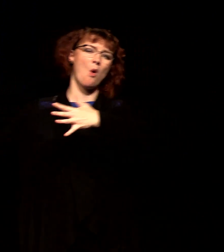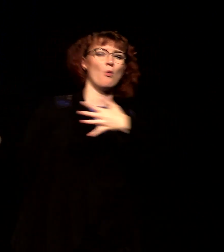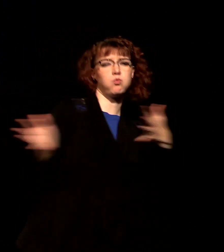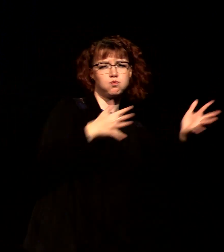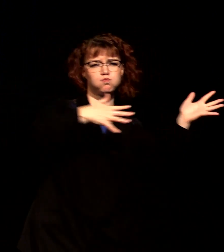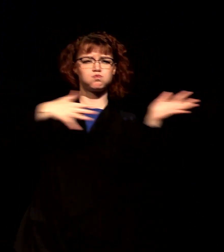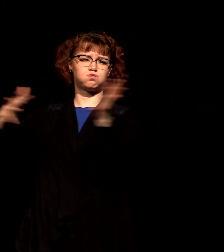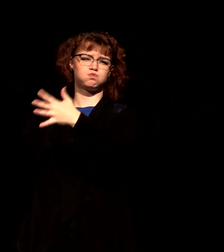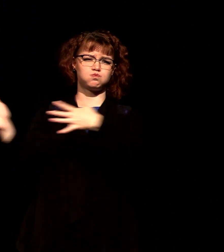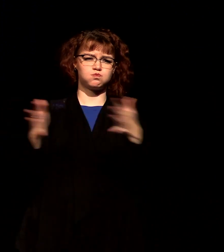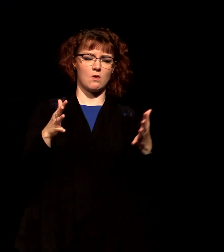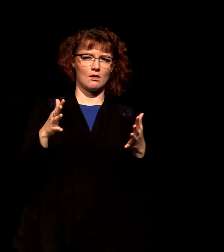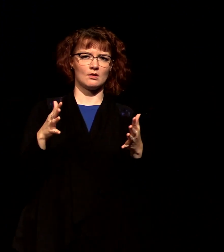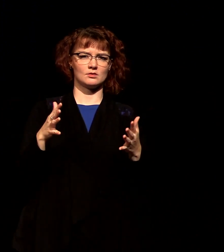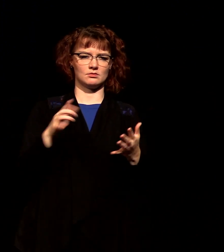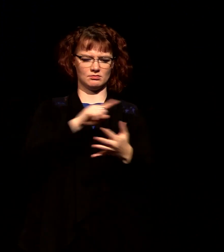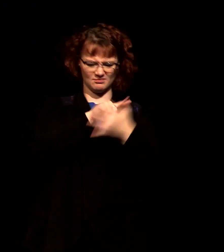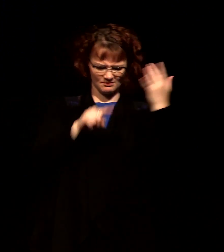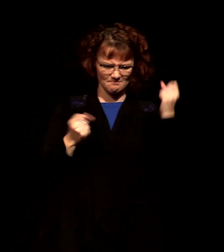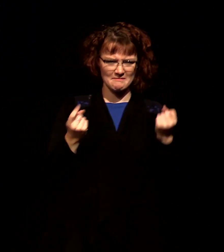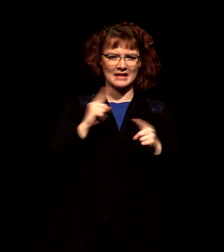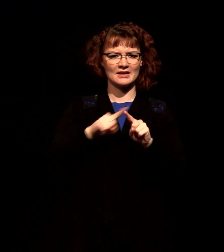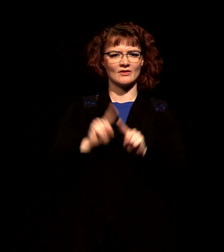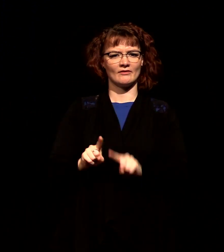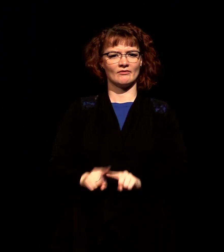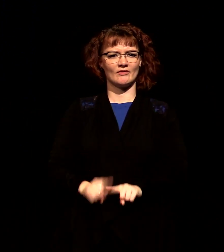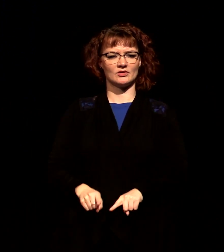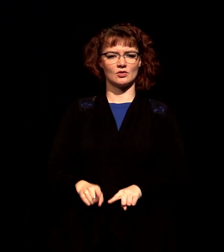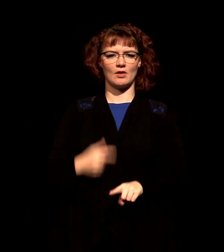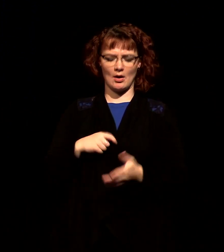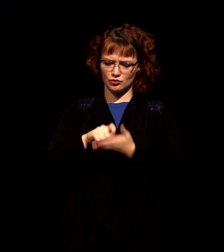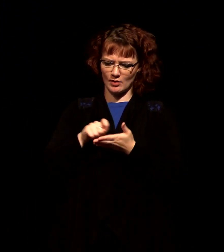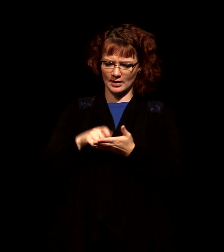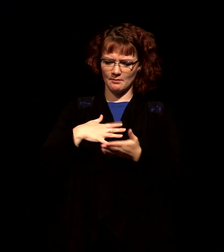out, and I was caught by the leaves on the trees and the